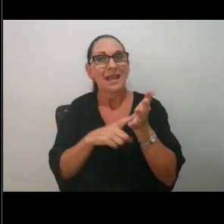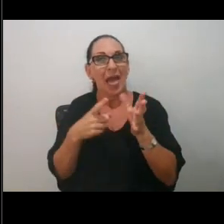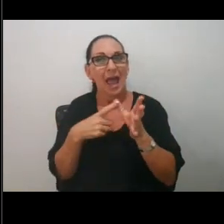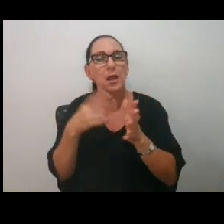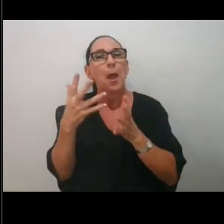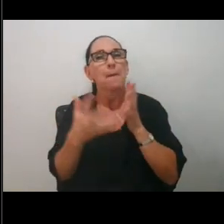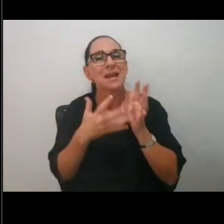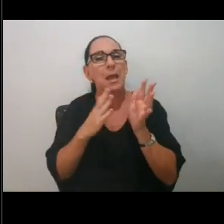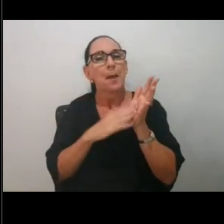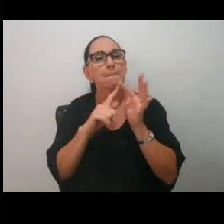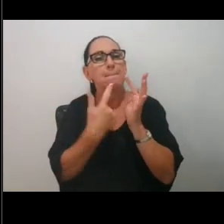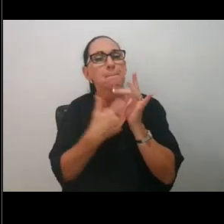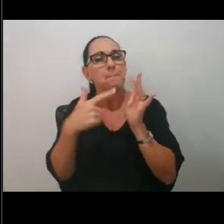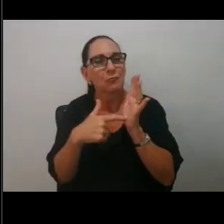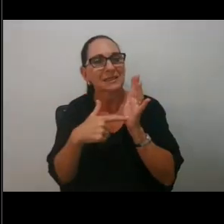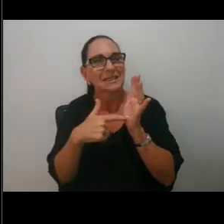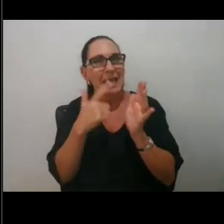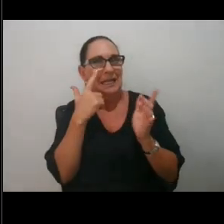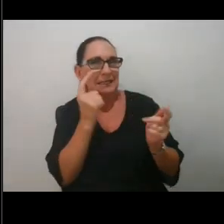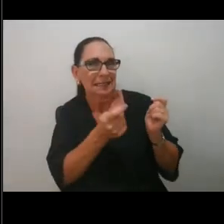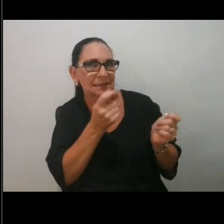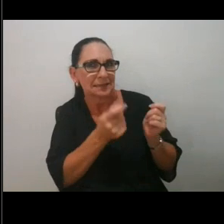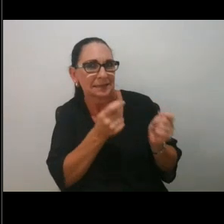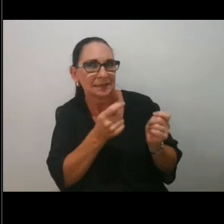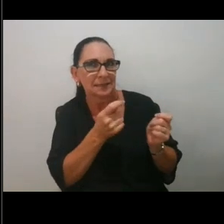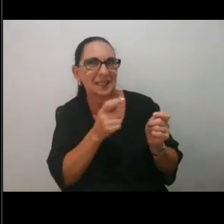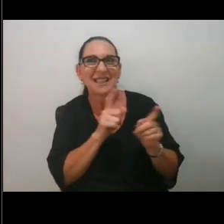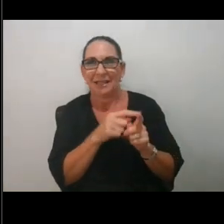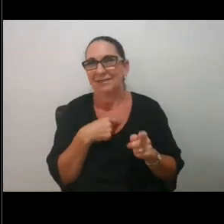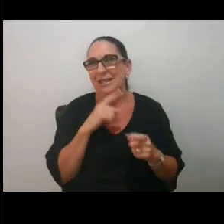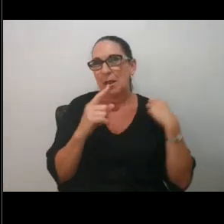is exactly about what I was just talking about is this something we can just assist them with